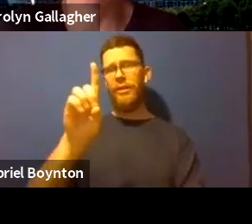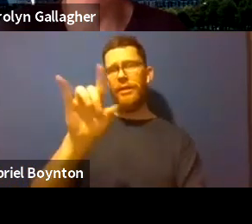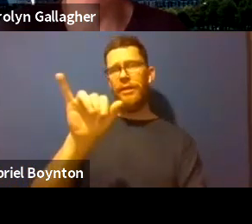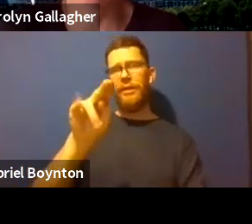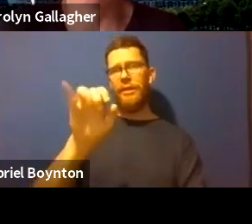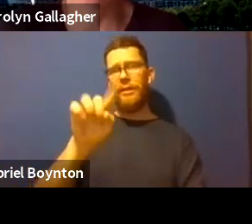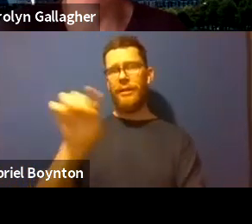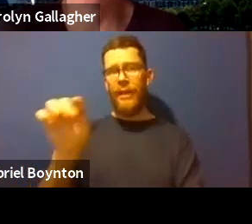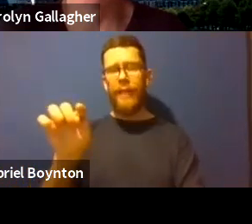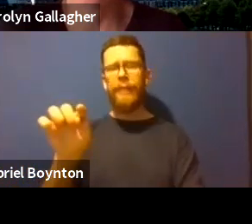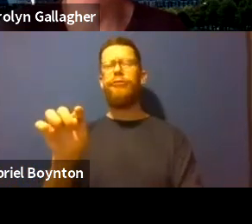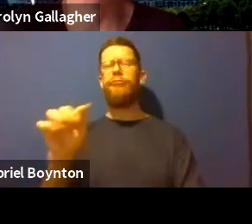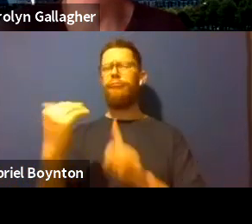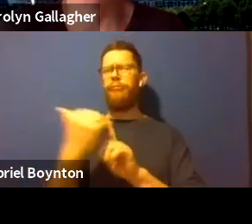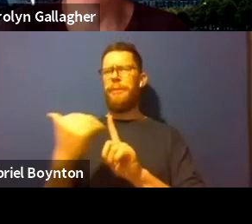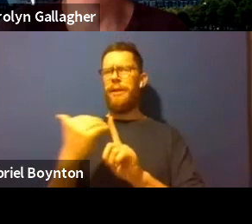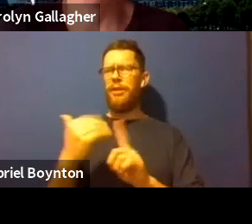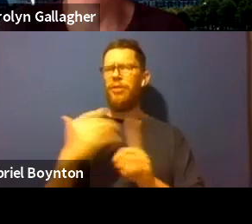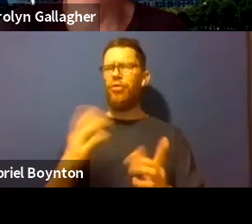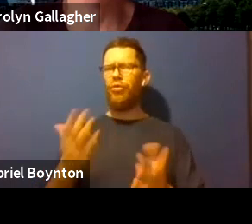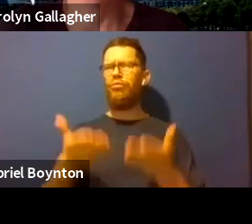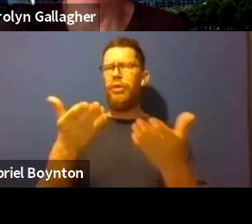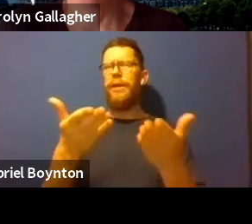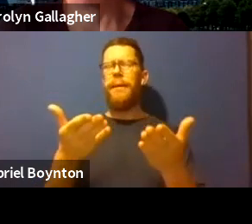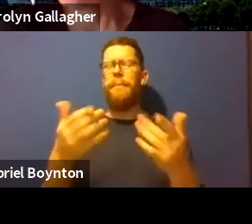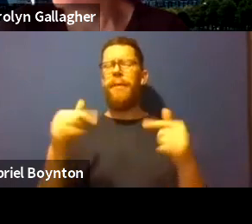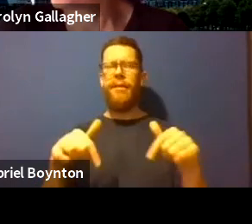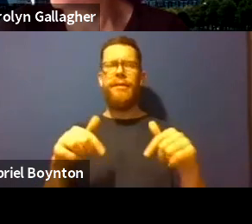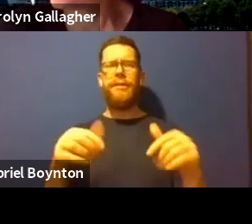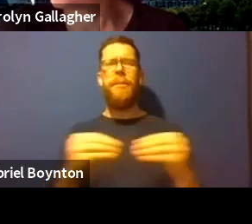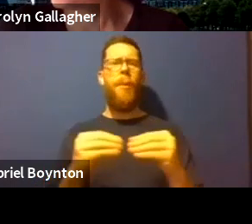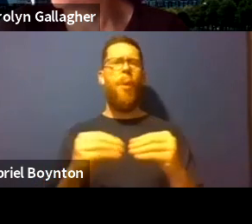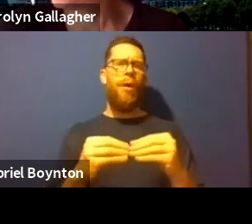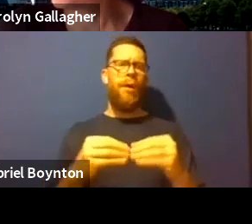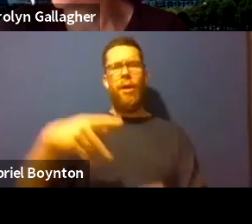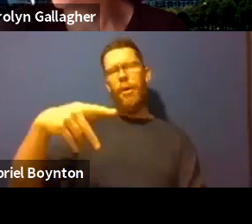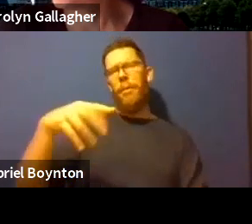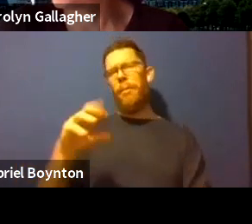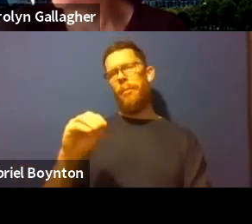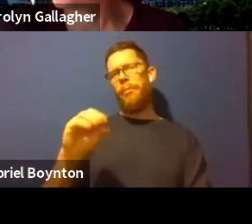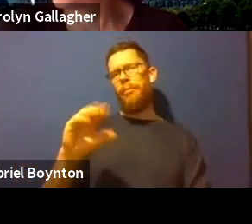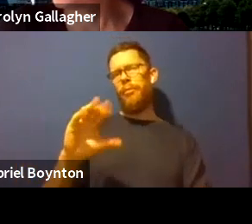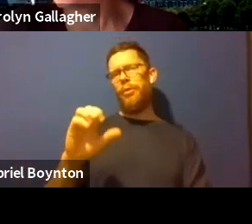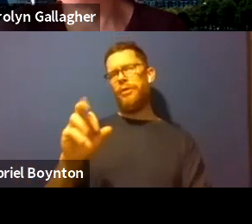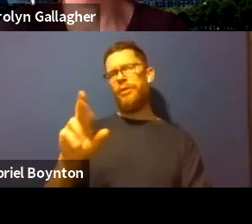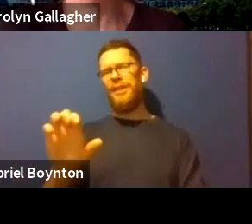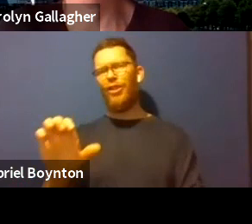Joe Baeta, Supt. : This is more of a procedural situation as a you've decided to continue with the hybrid model can continue to collect data and information from us, but